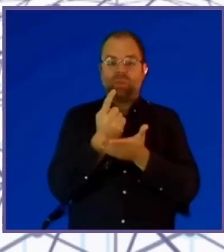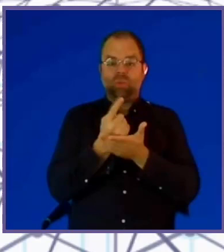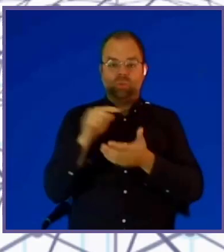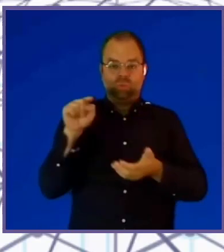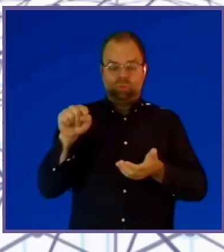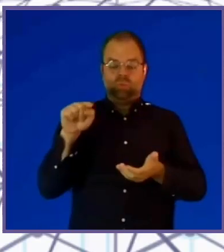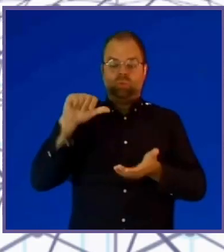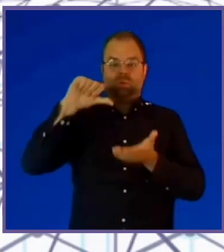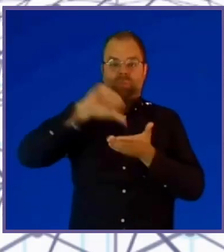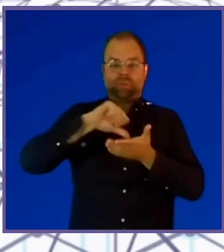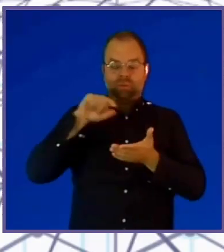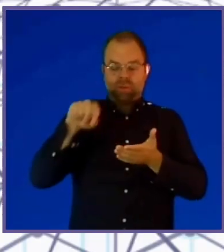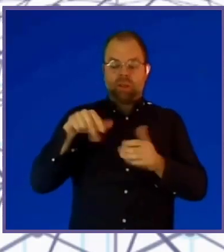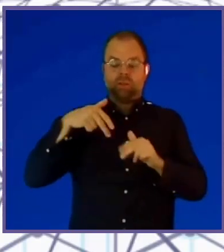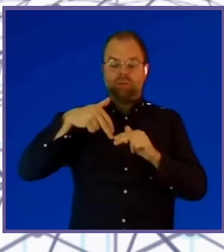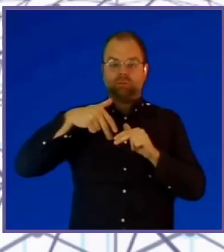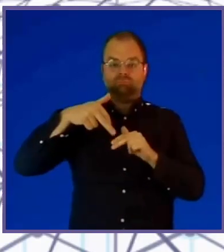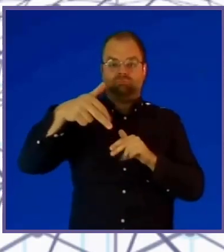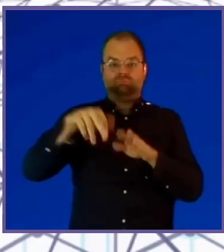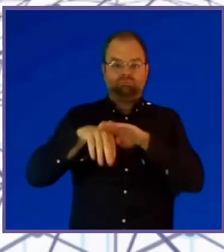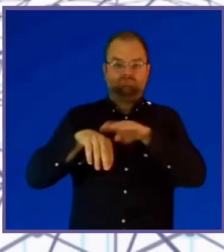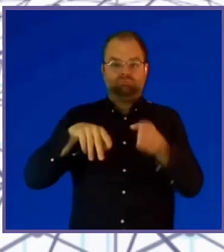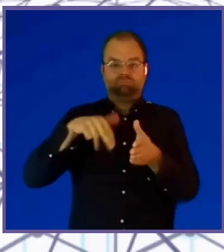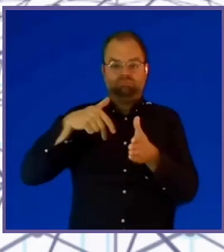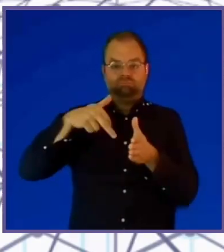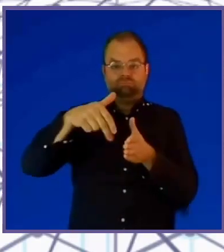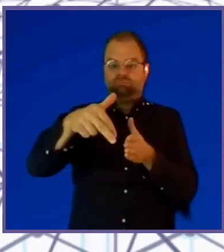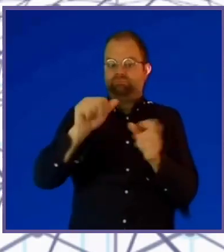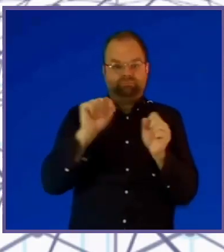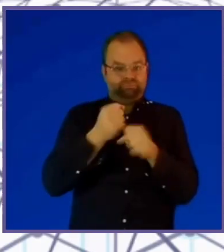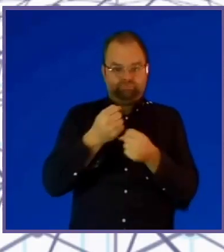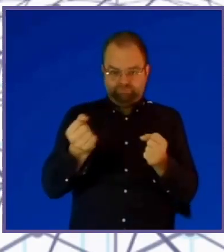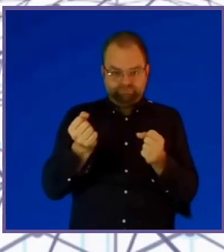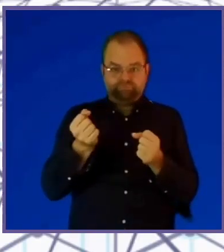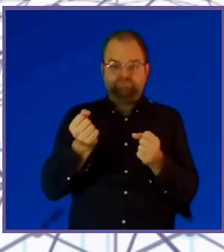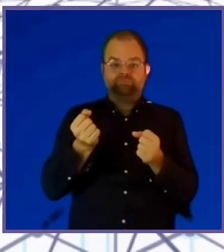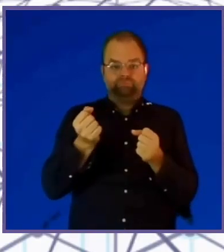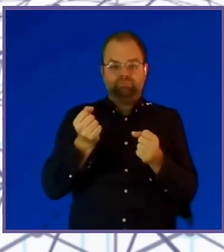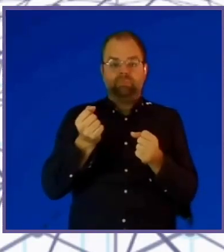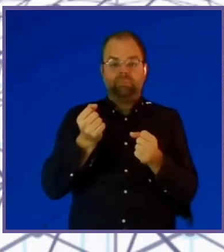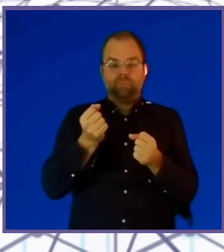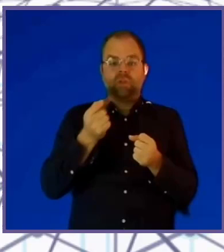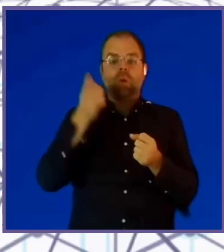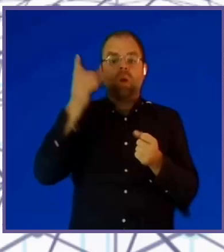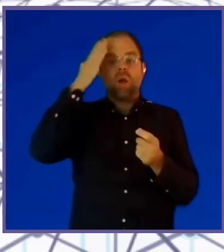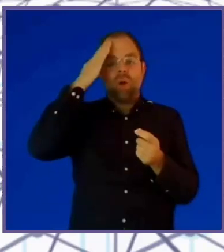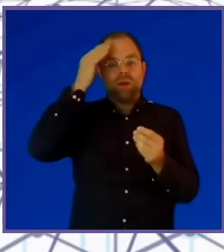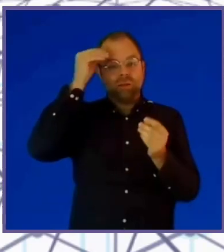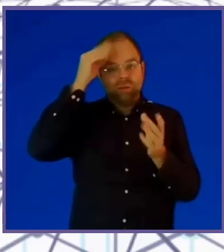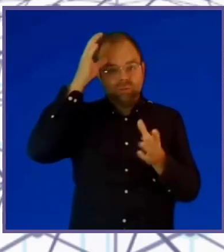High cost of product and scarce availability of suitable wheelchairs severely restrict